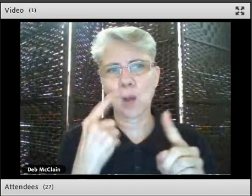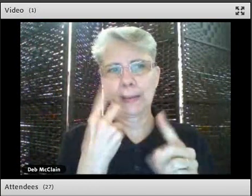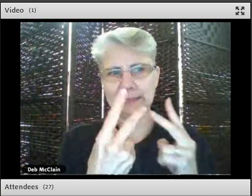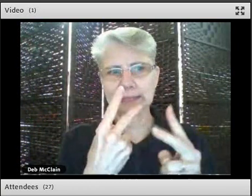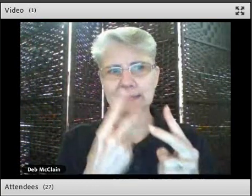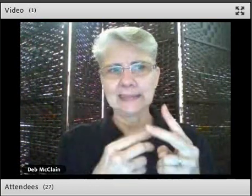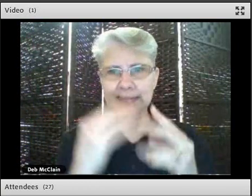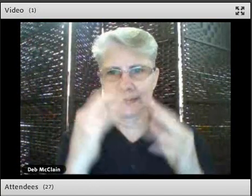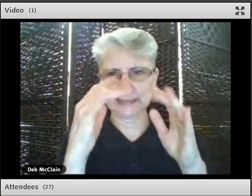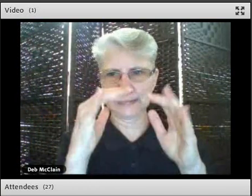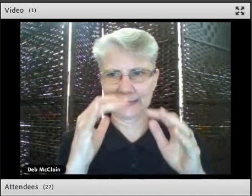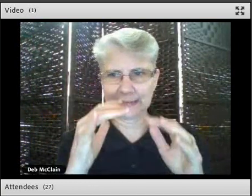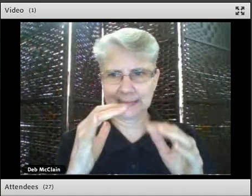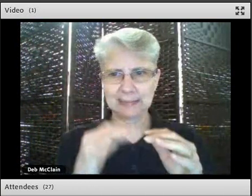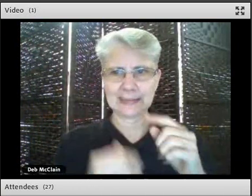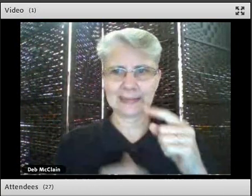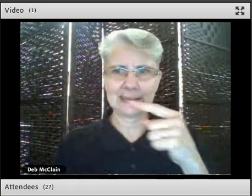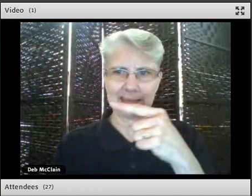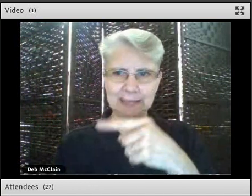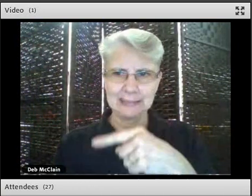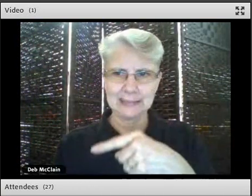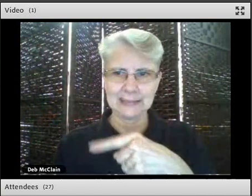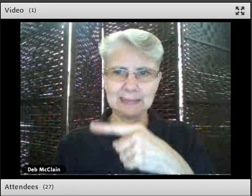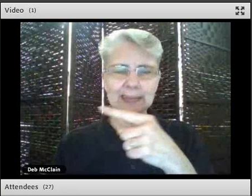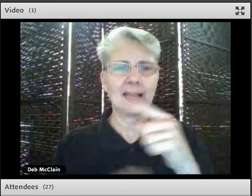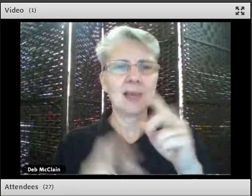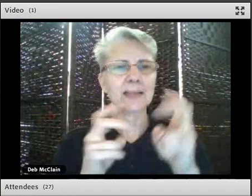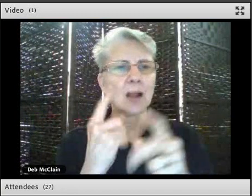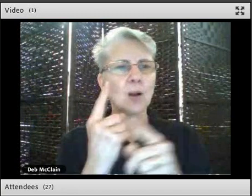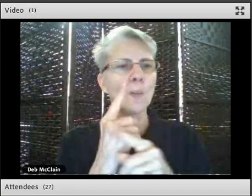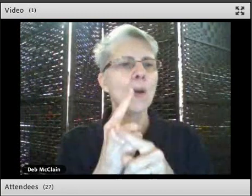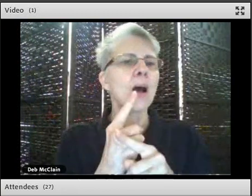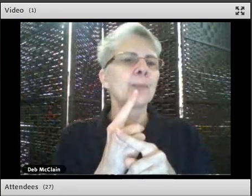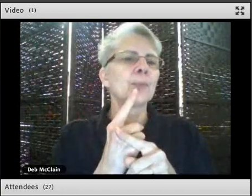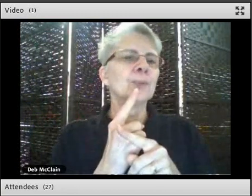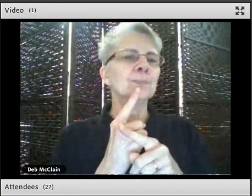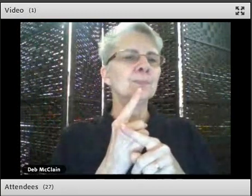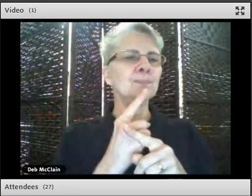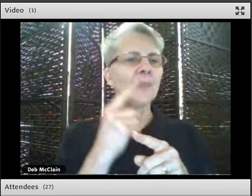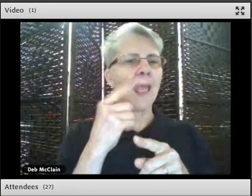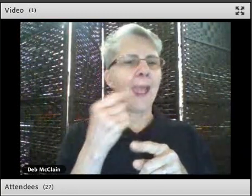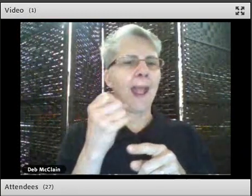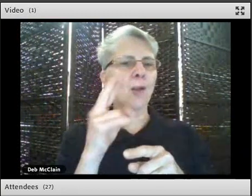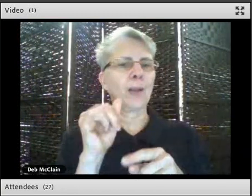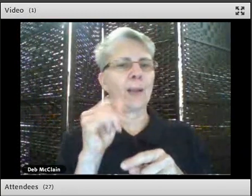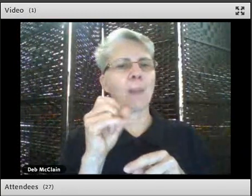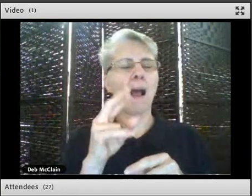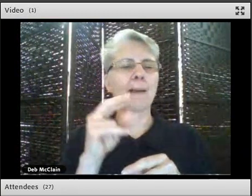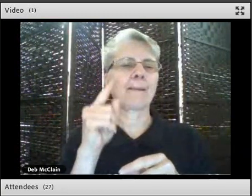which is referring only to the creator of the content itself.